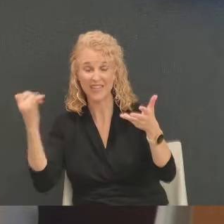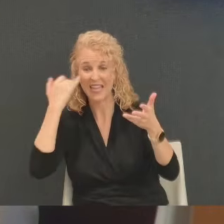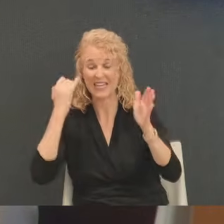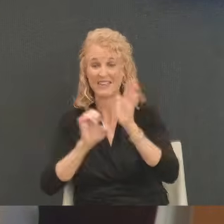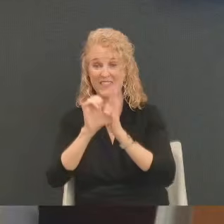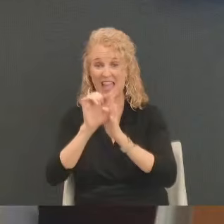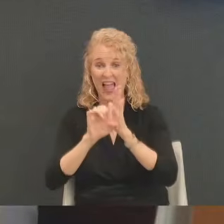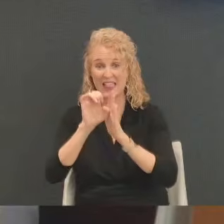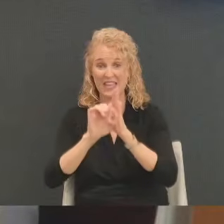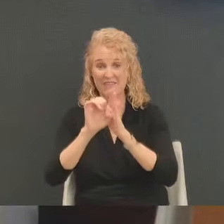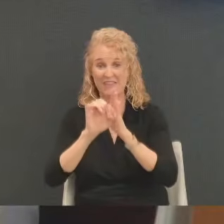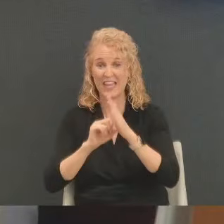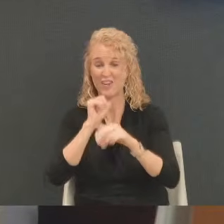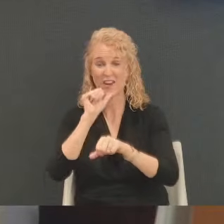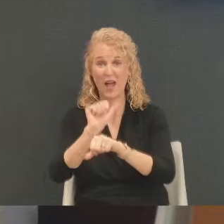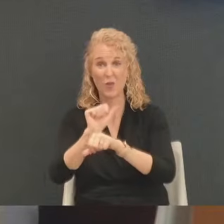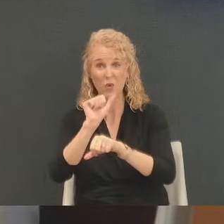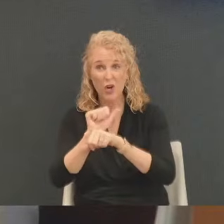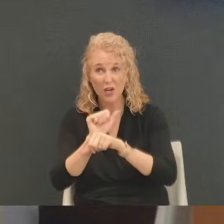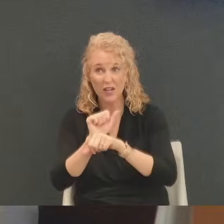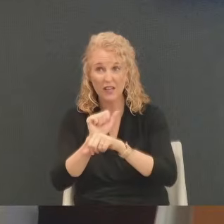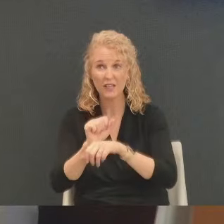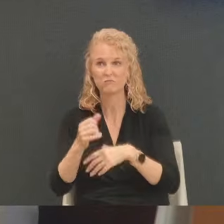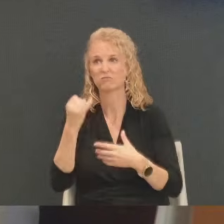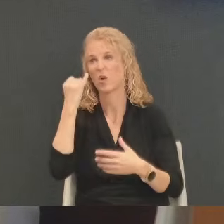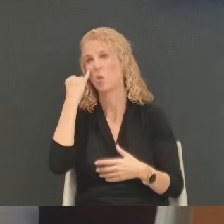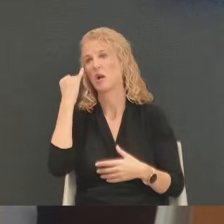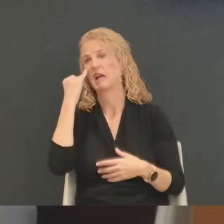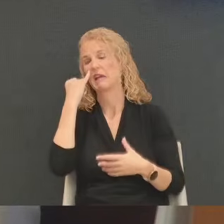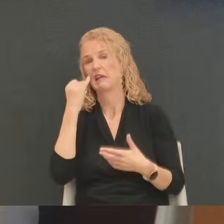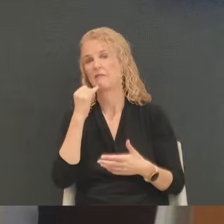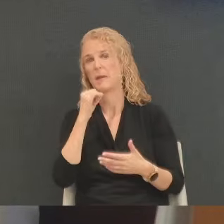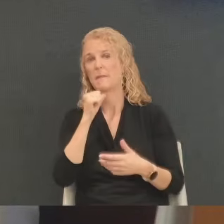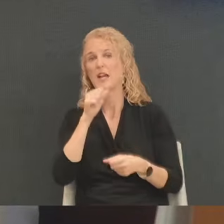are are not running or even if they're just inefficient, someone's got a court date up there,